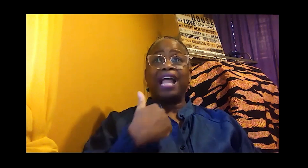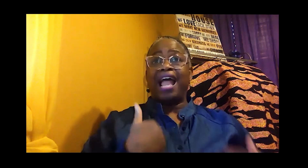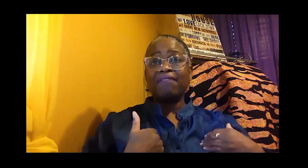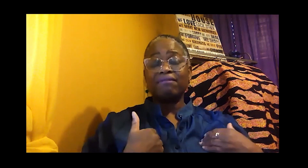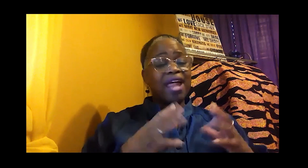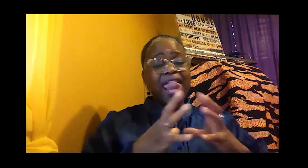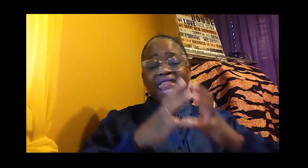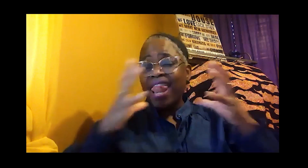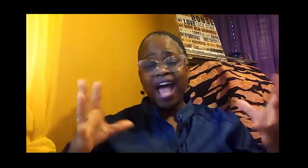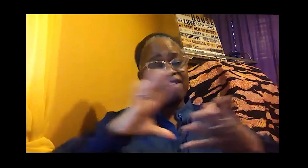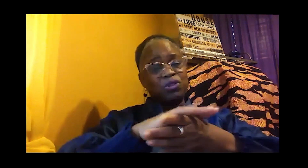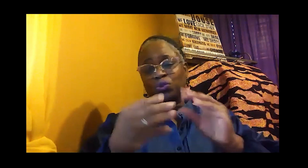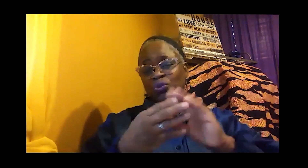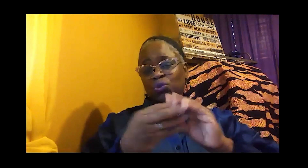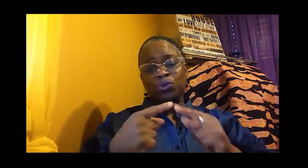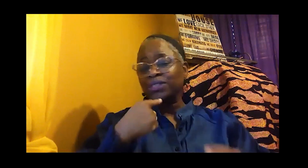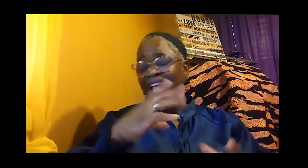The reason is that we have several stories to share.